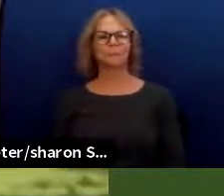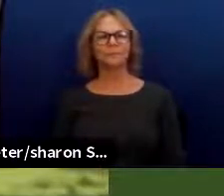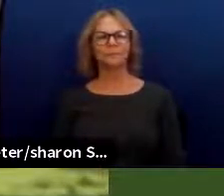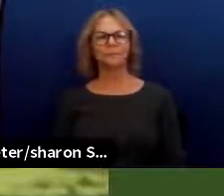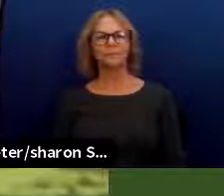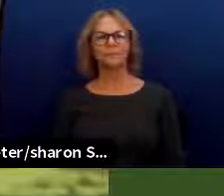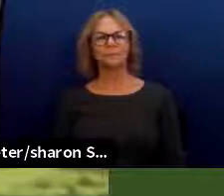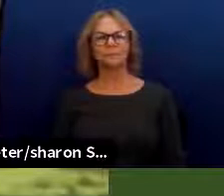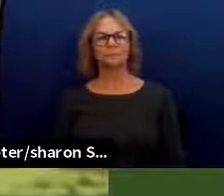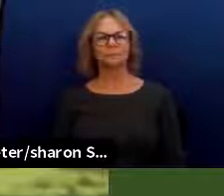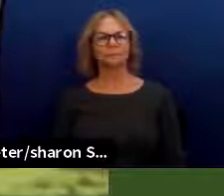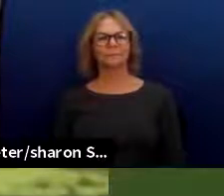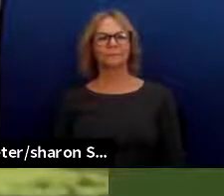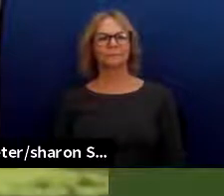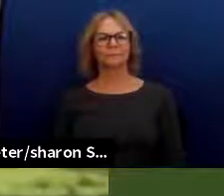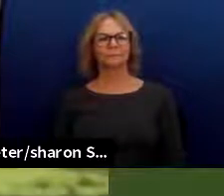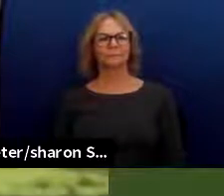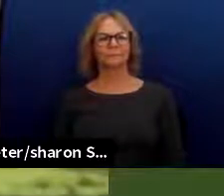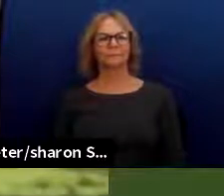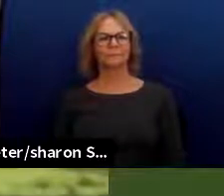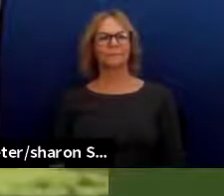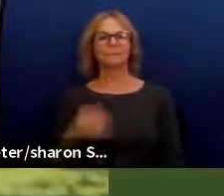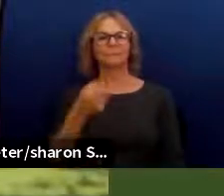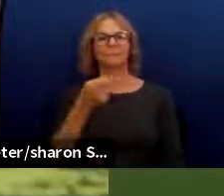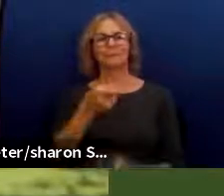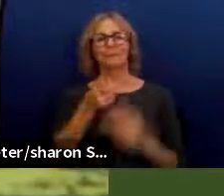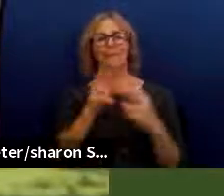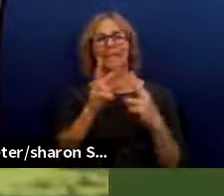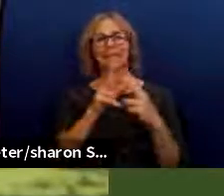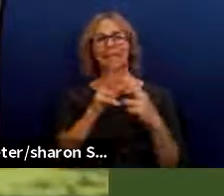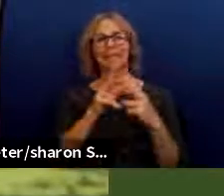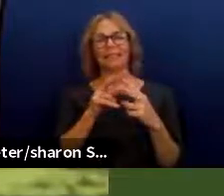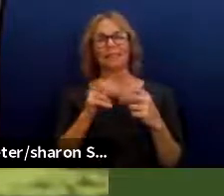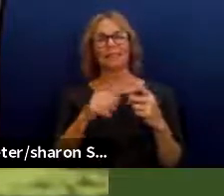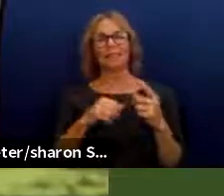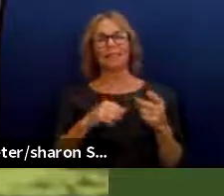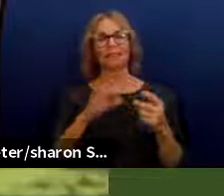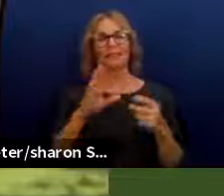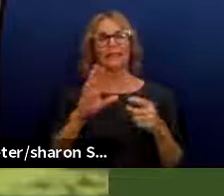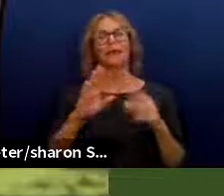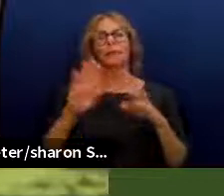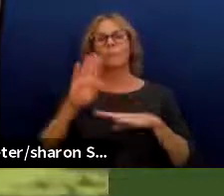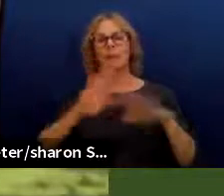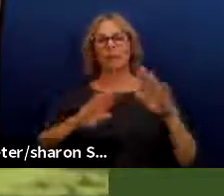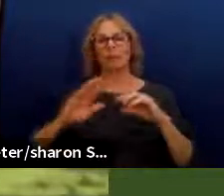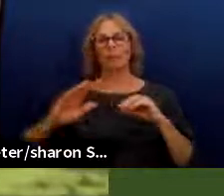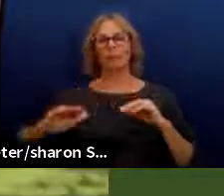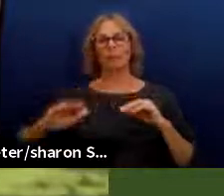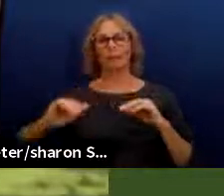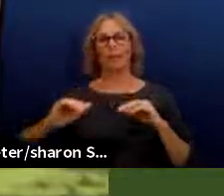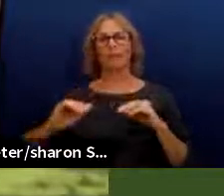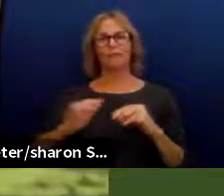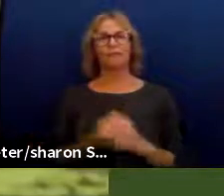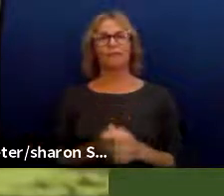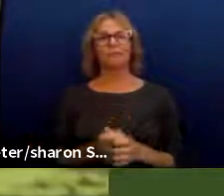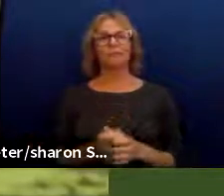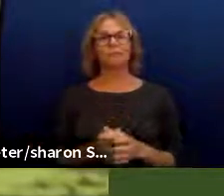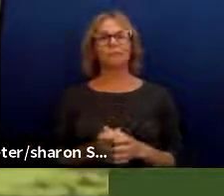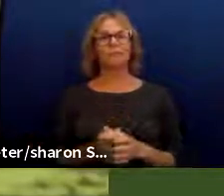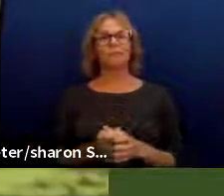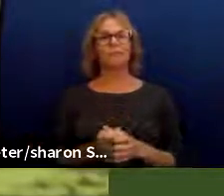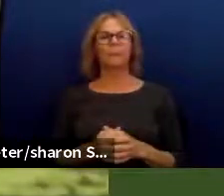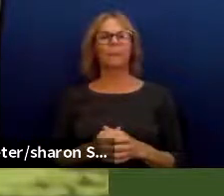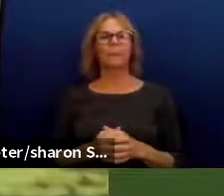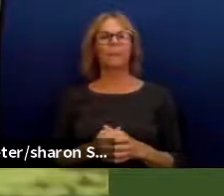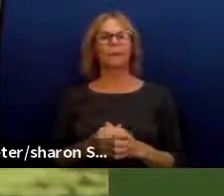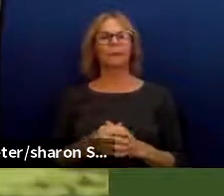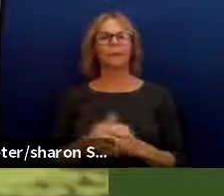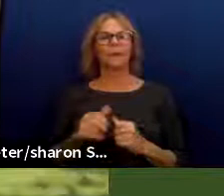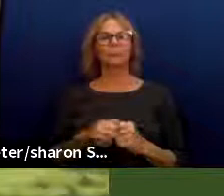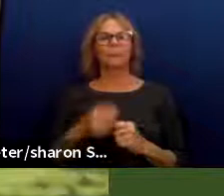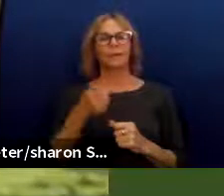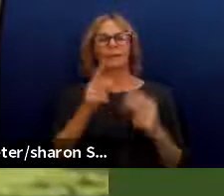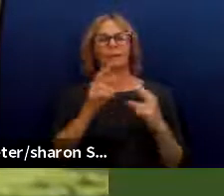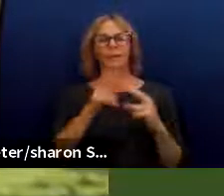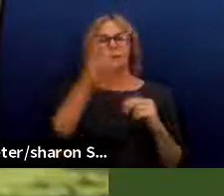Arien Reed he/him: So this couple, this is their biological child. But in this couple, it was actually the man who gave birth to the